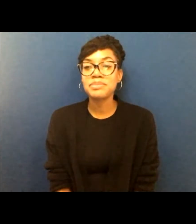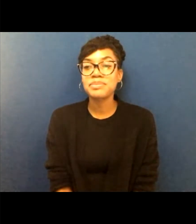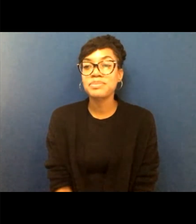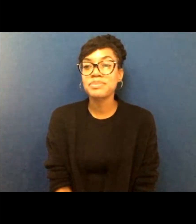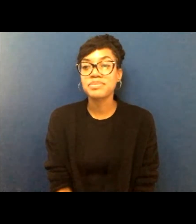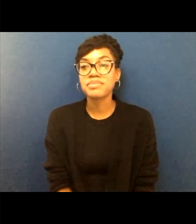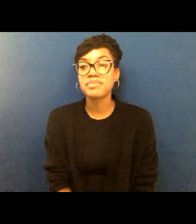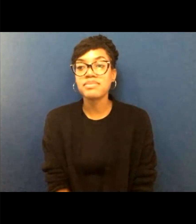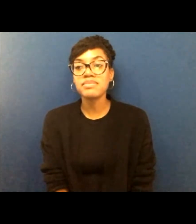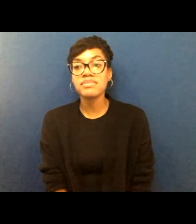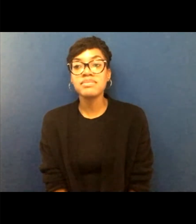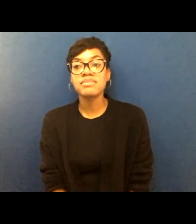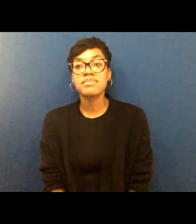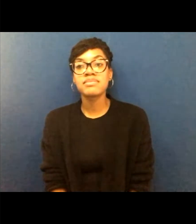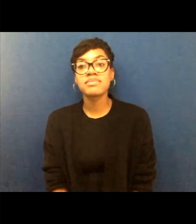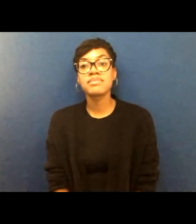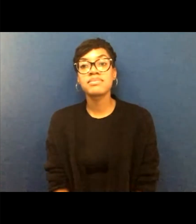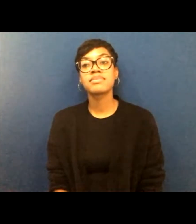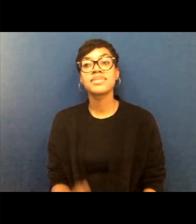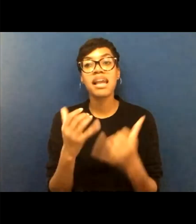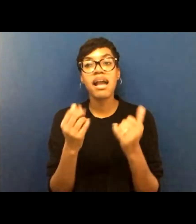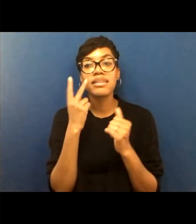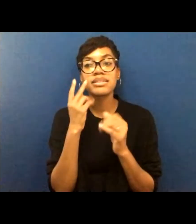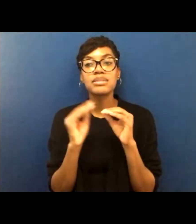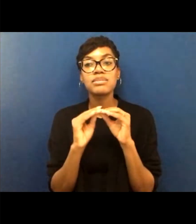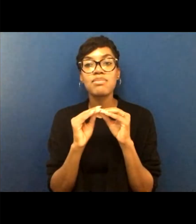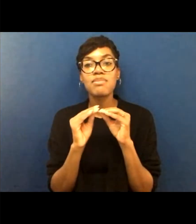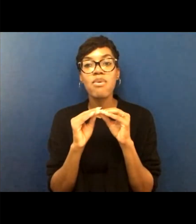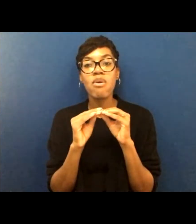Okay, now let's look at some crabs that have longer, more delicate legs.